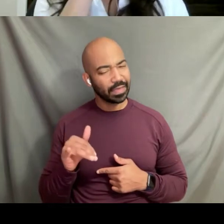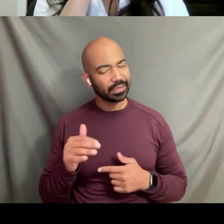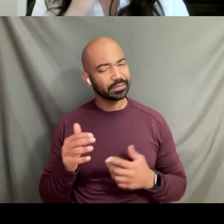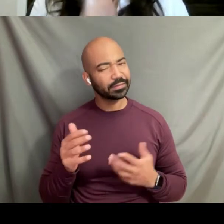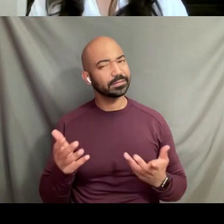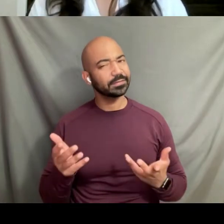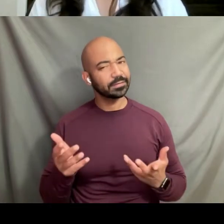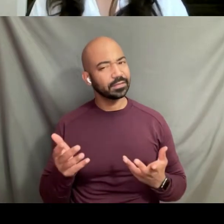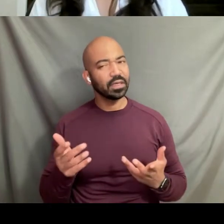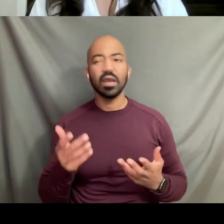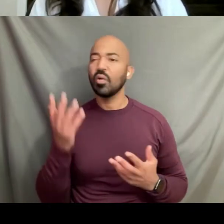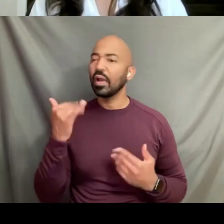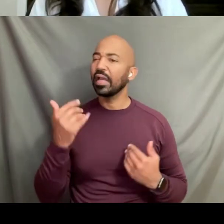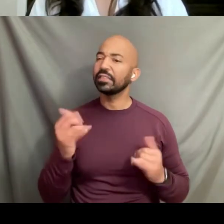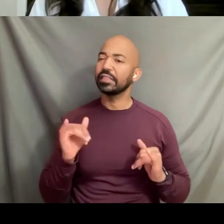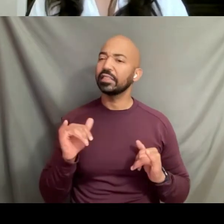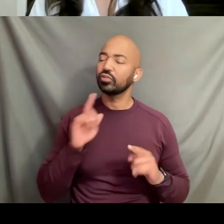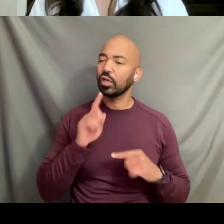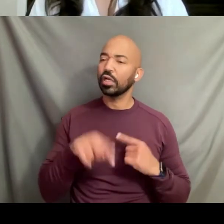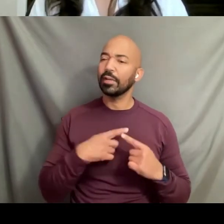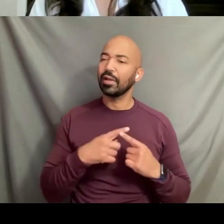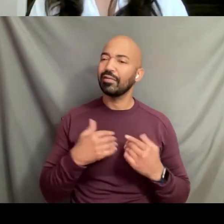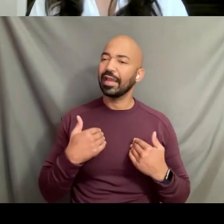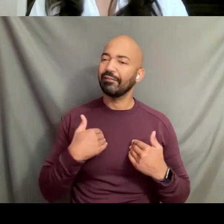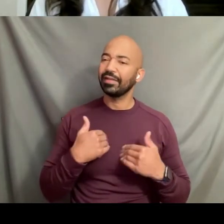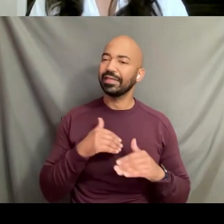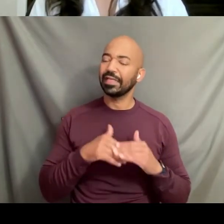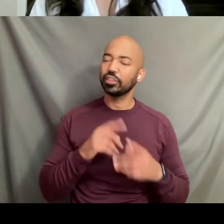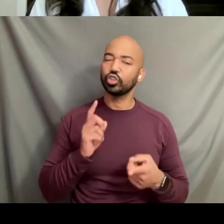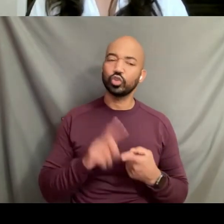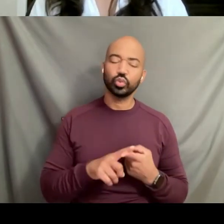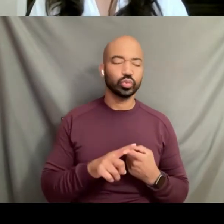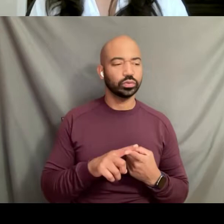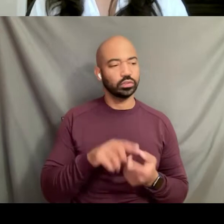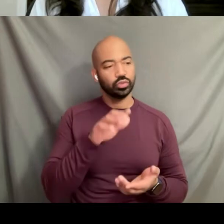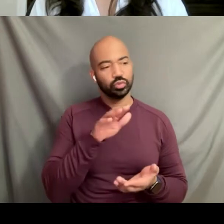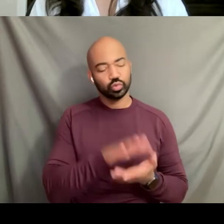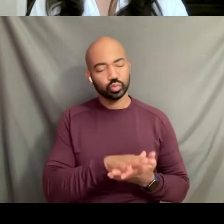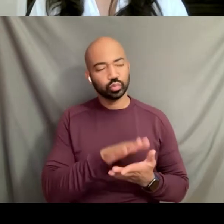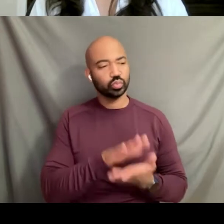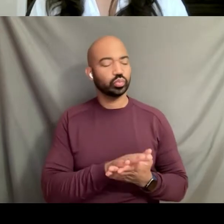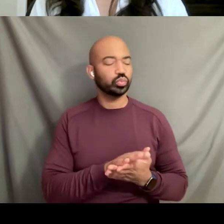to school services, to campus resources? Why is that very important? And especially